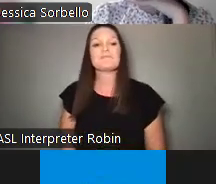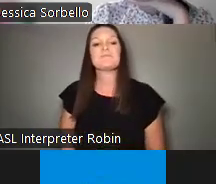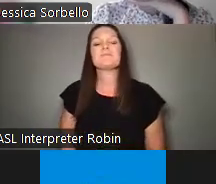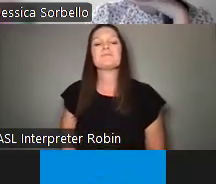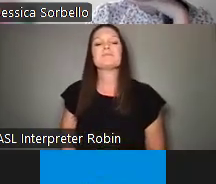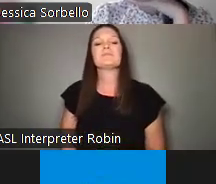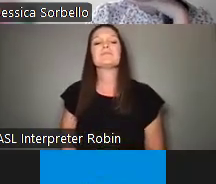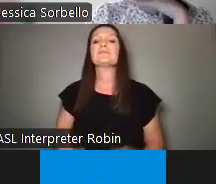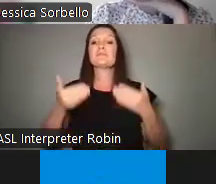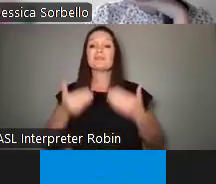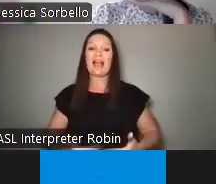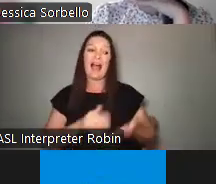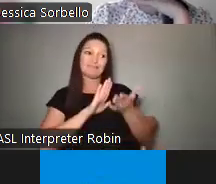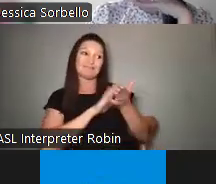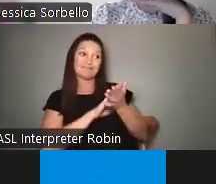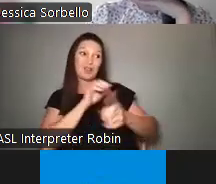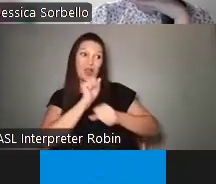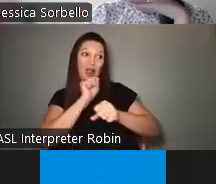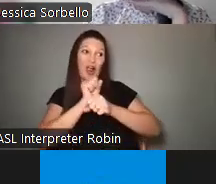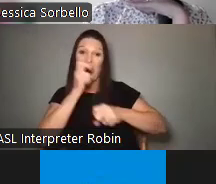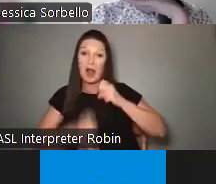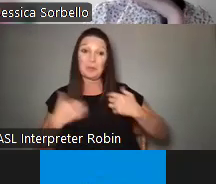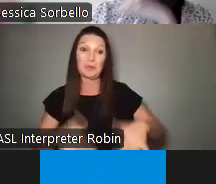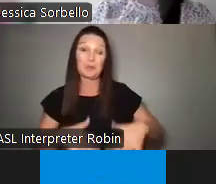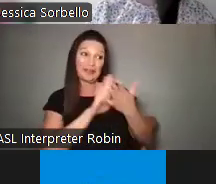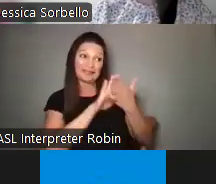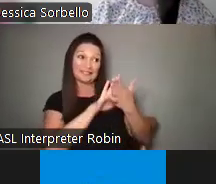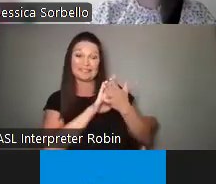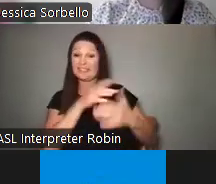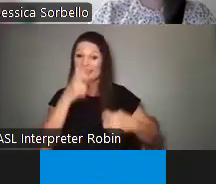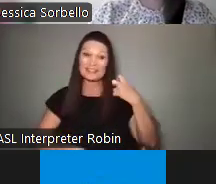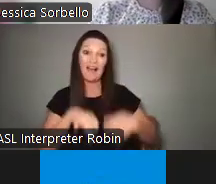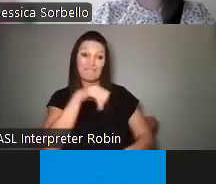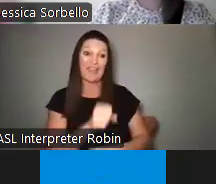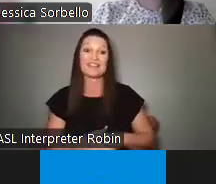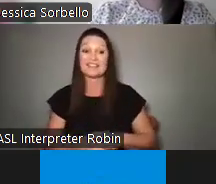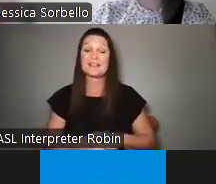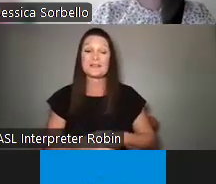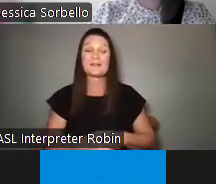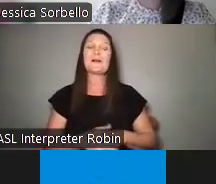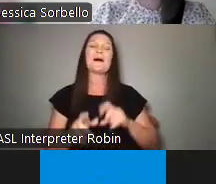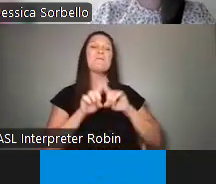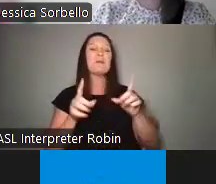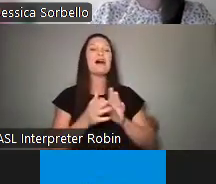her first for working so hard. I want to be sure for her that she is aware for any policies her employers